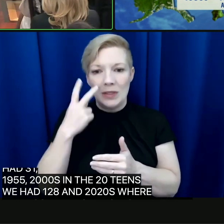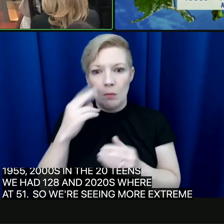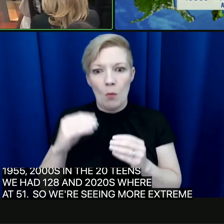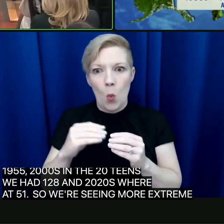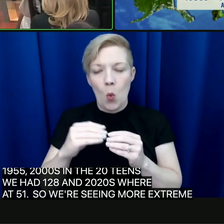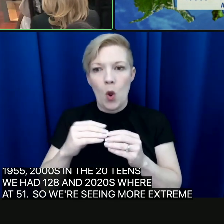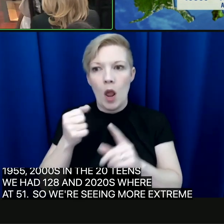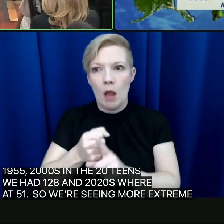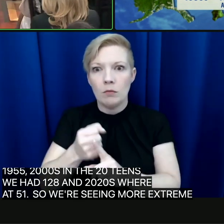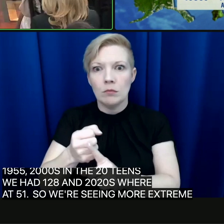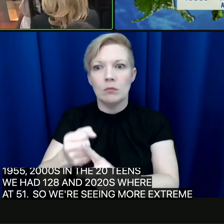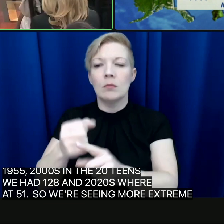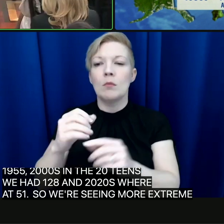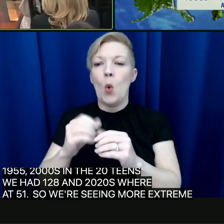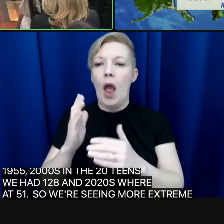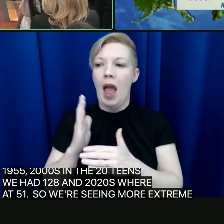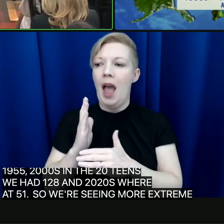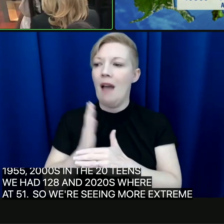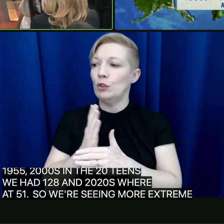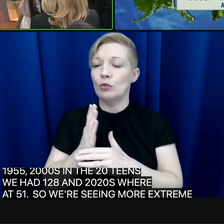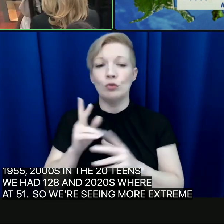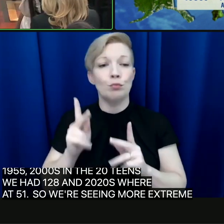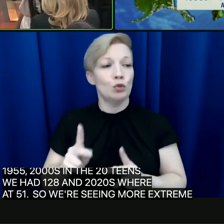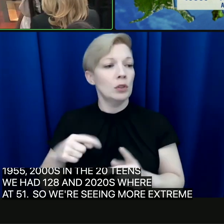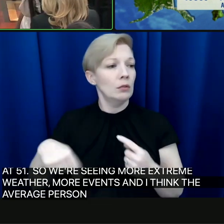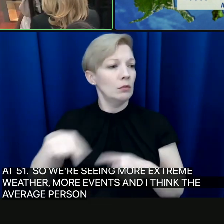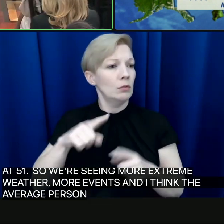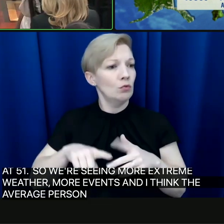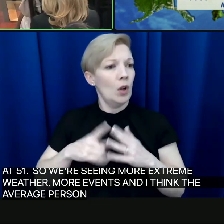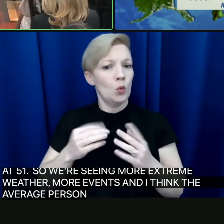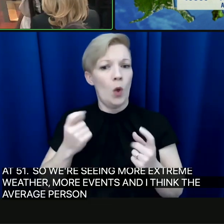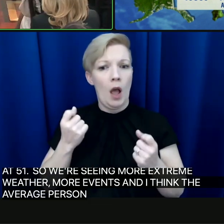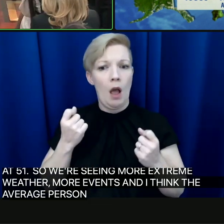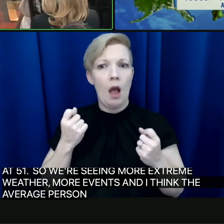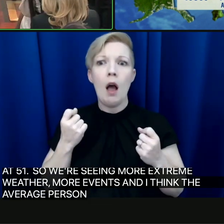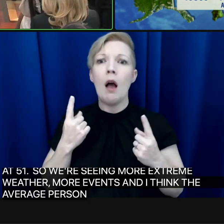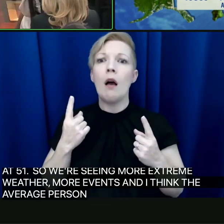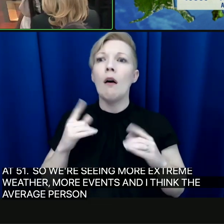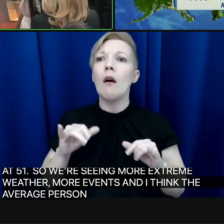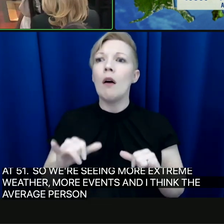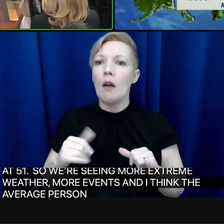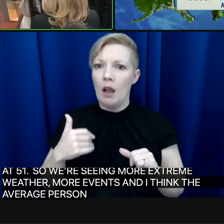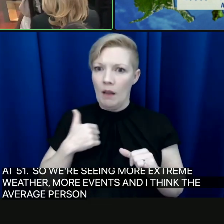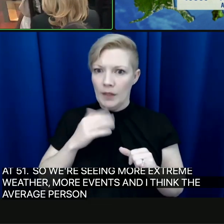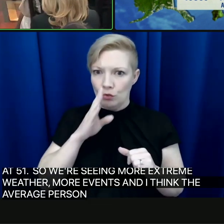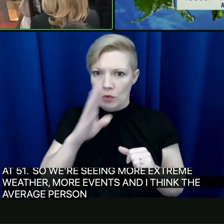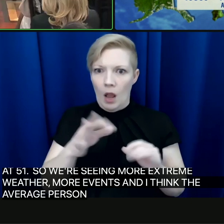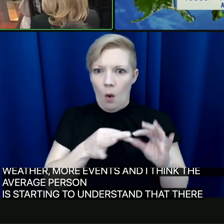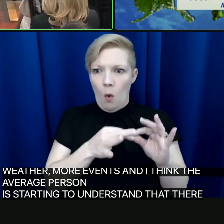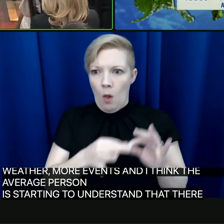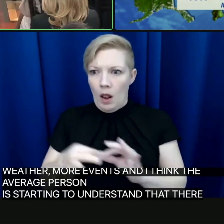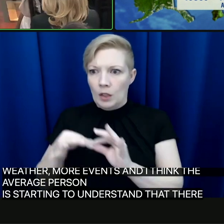Starting to understand that there is a direct correlation between what we're seeing